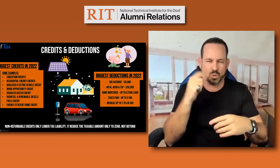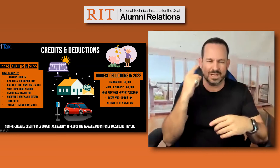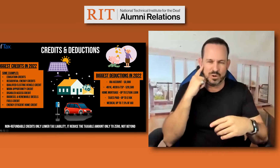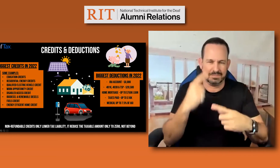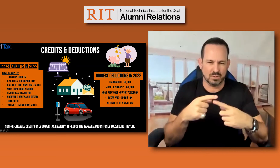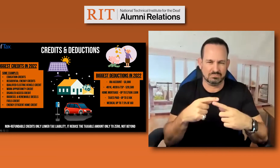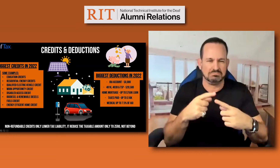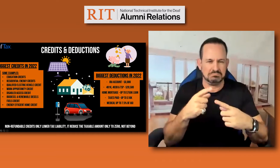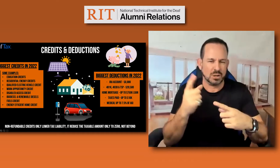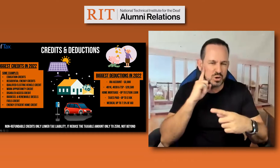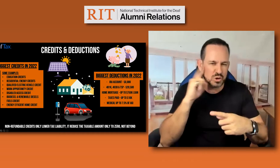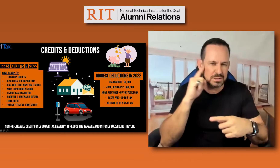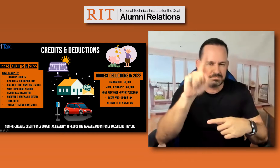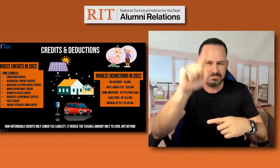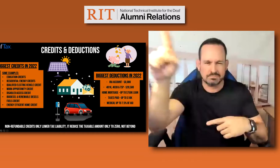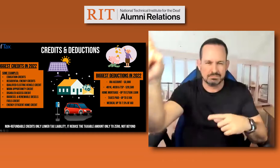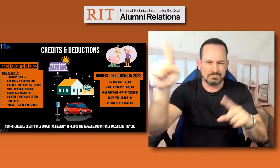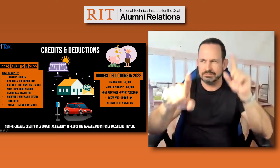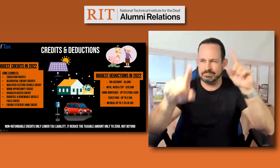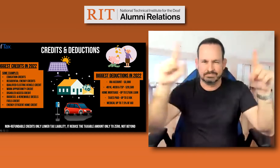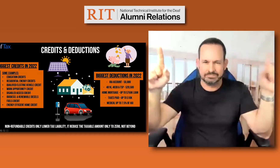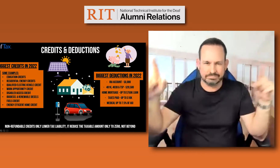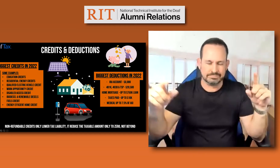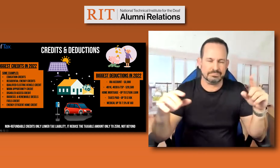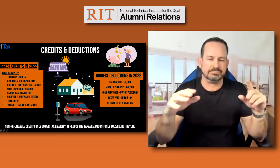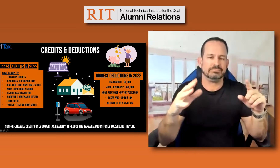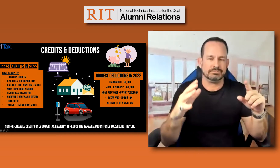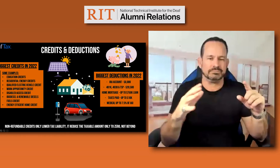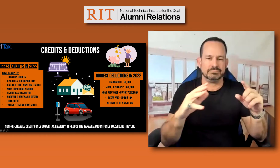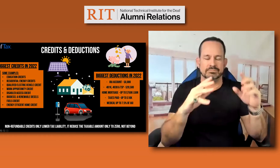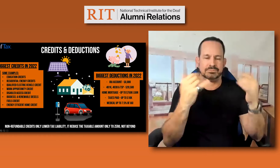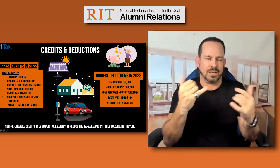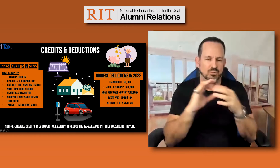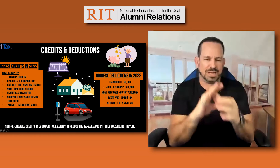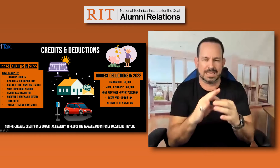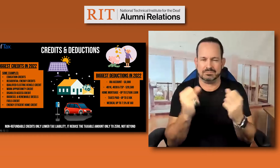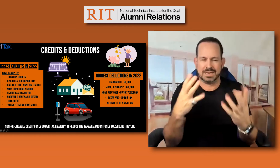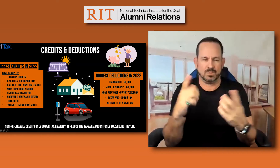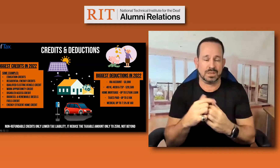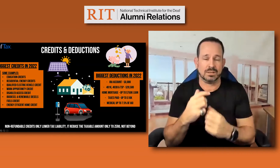This will explain a lot of different credits available across the nation.